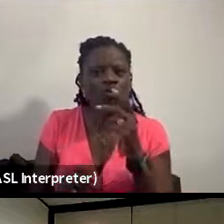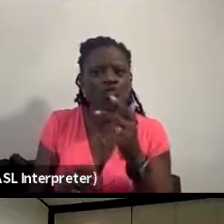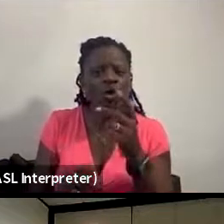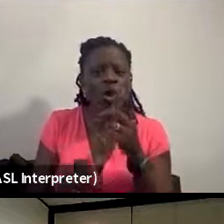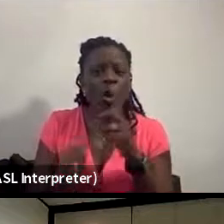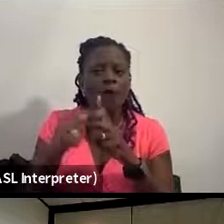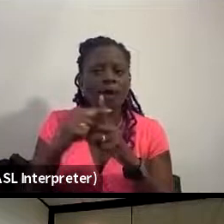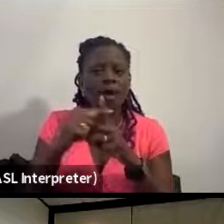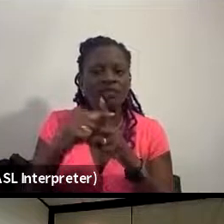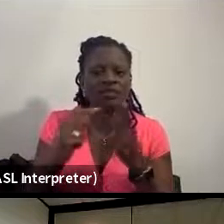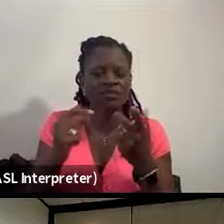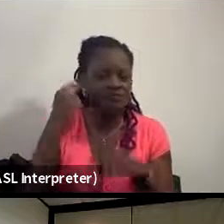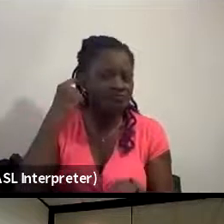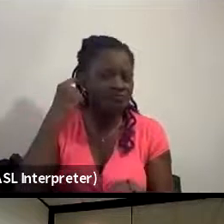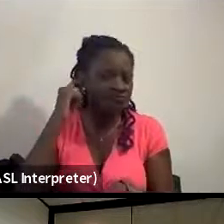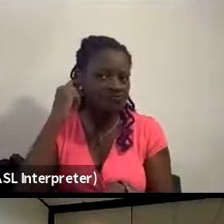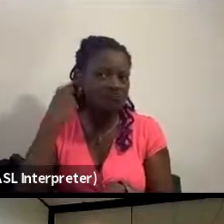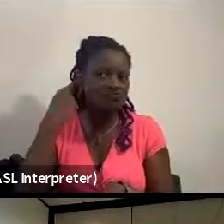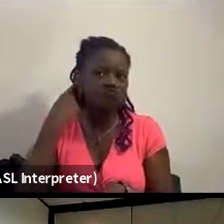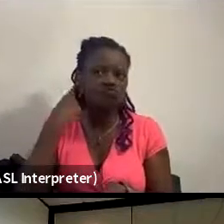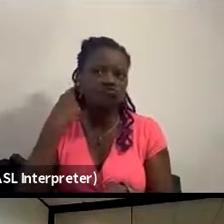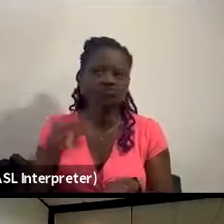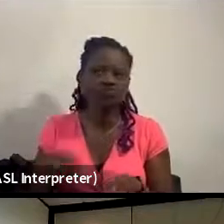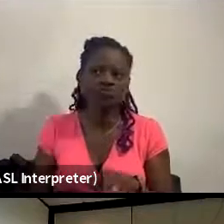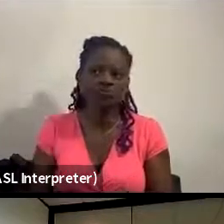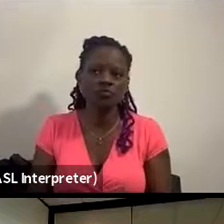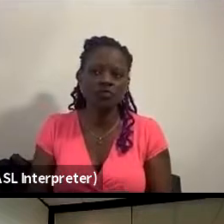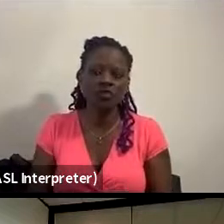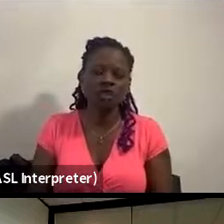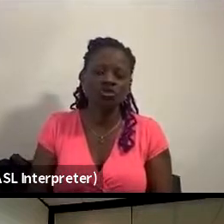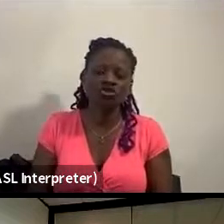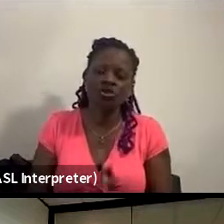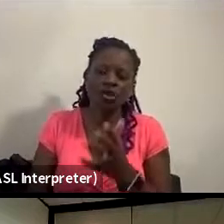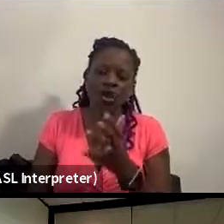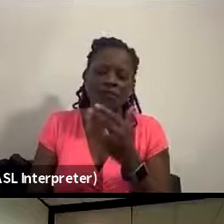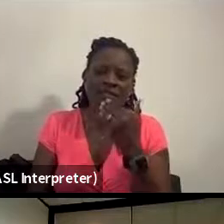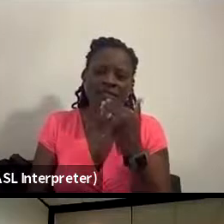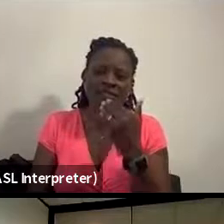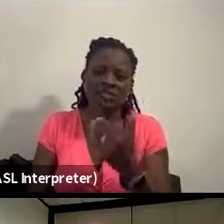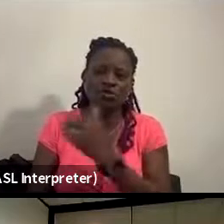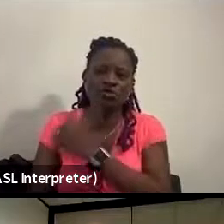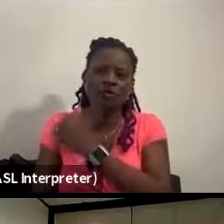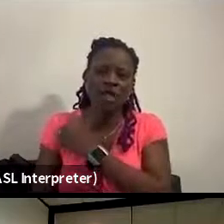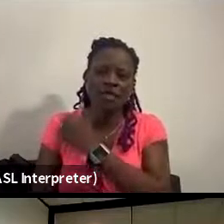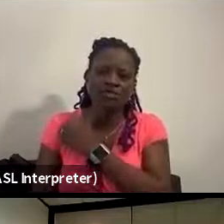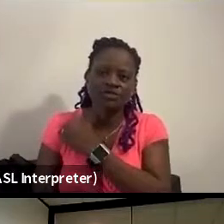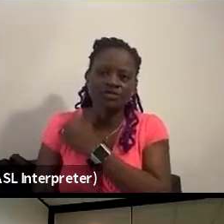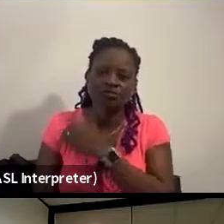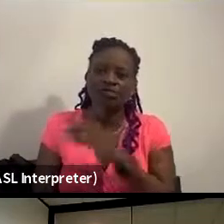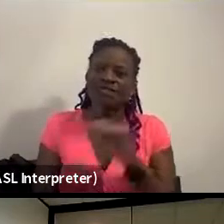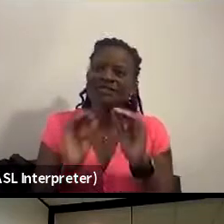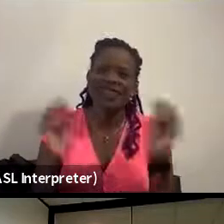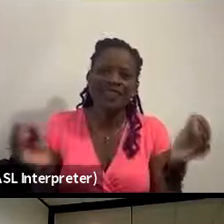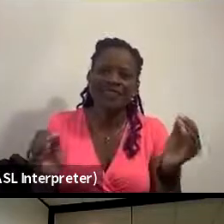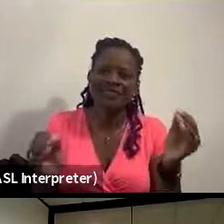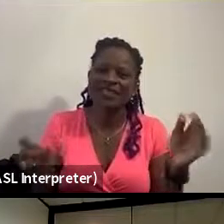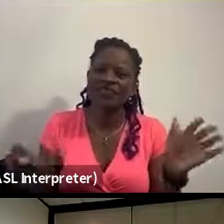And I think it's actually a good reminder to all of us that nothing is 100 hundred percent. We know that.